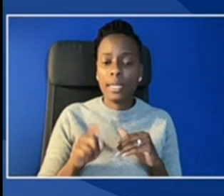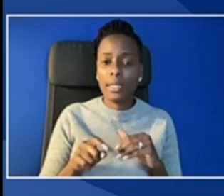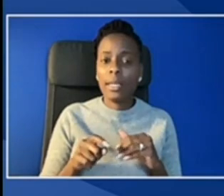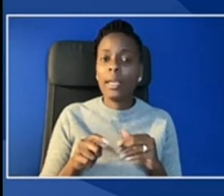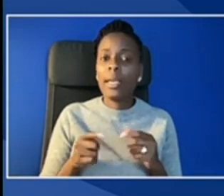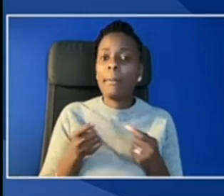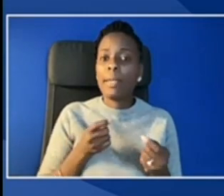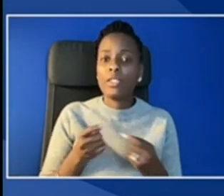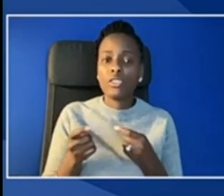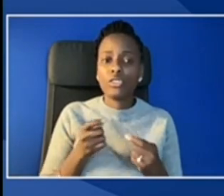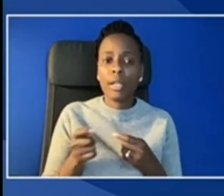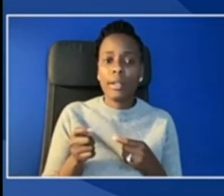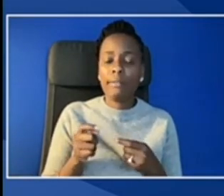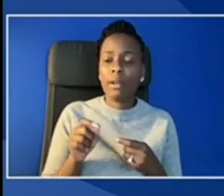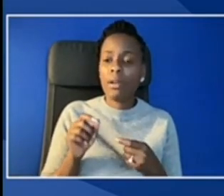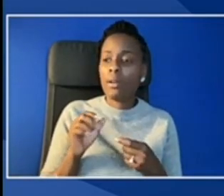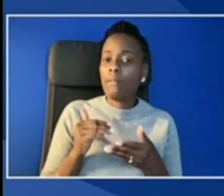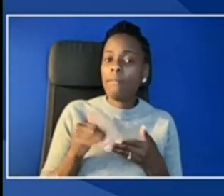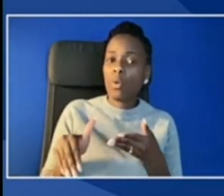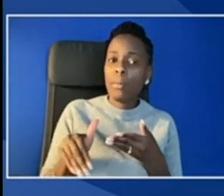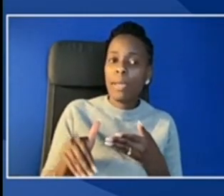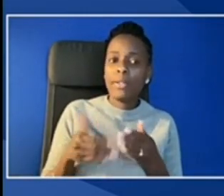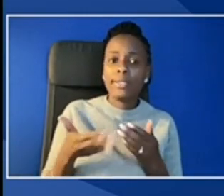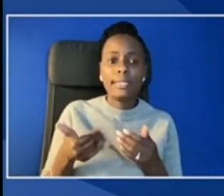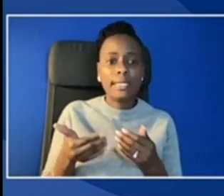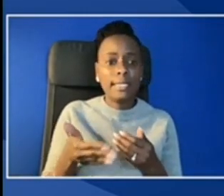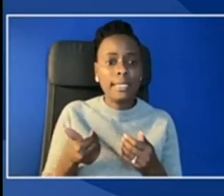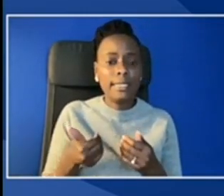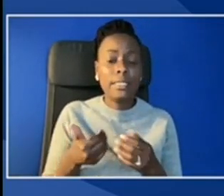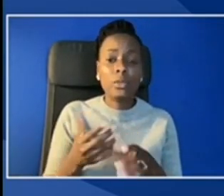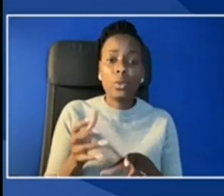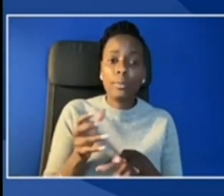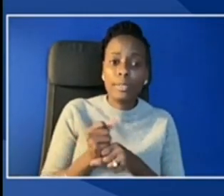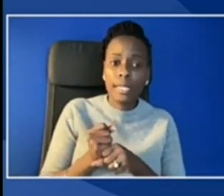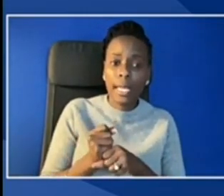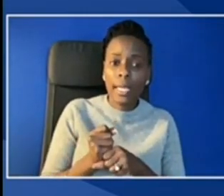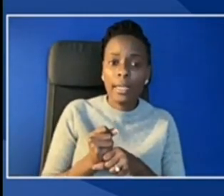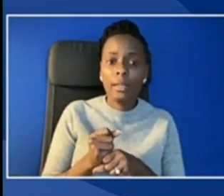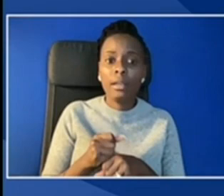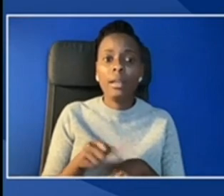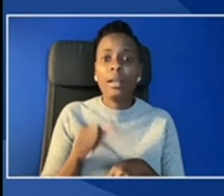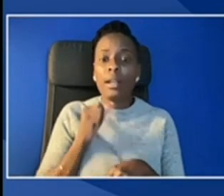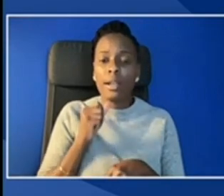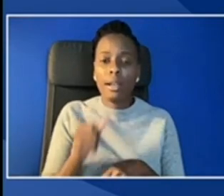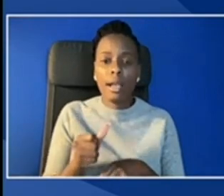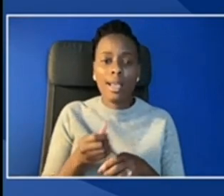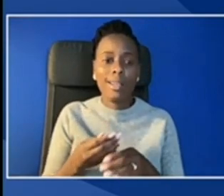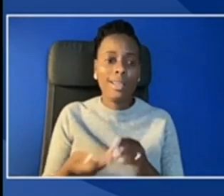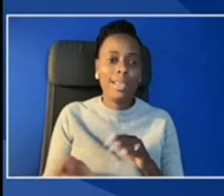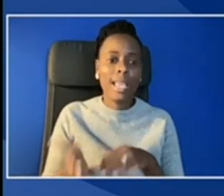easily obtained, non-capitalizing, no interest while waiting for the ED process to separate our loans.